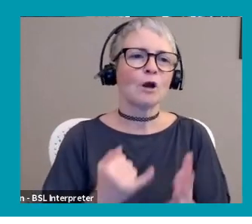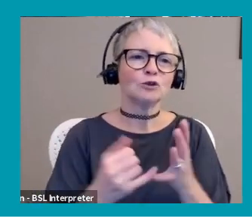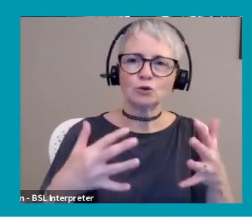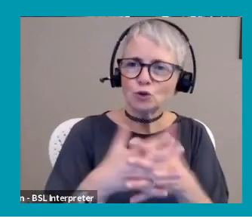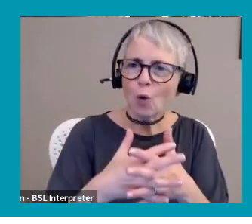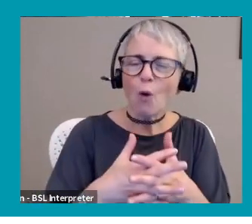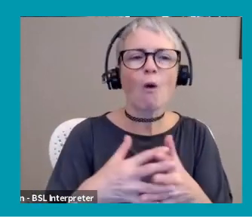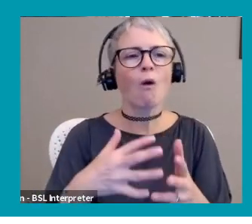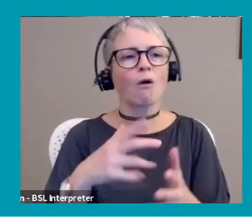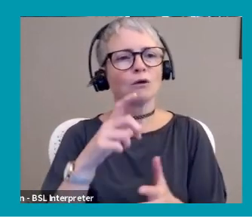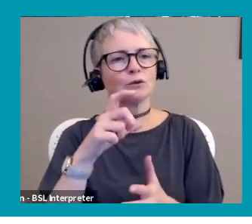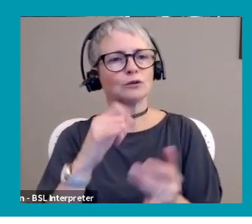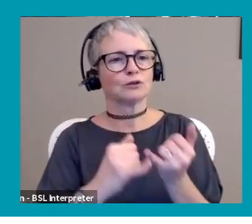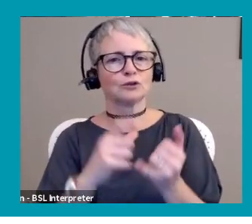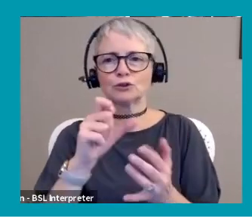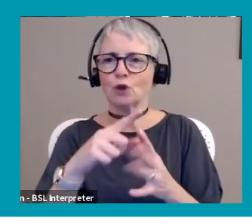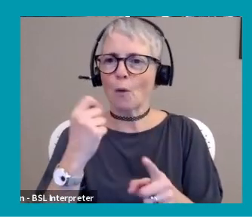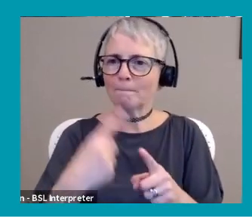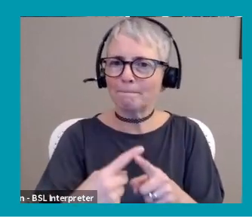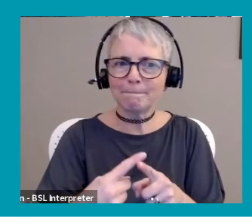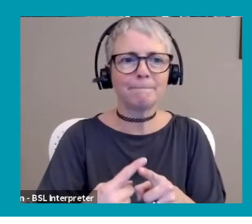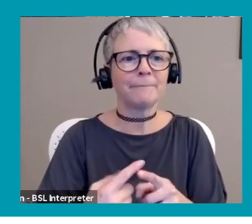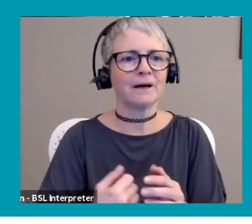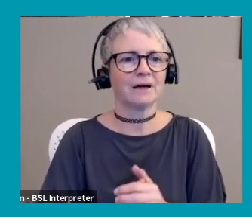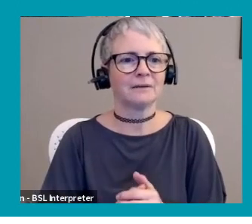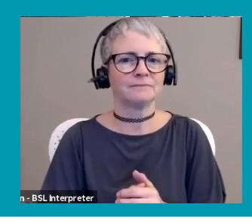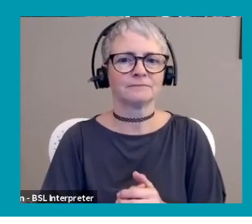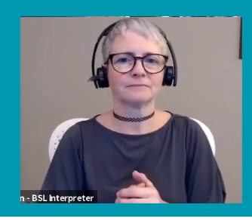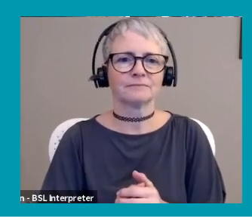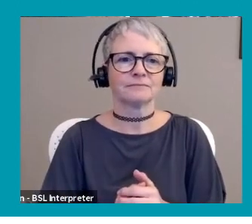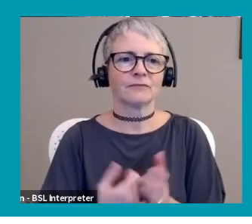Remploy. Now Remploy offers a number of programmes for students and graduates with disability.